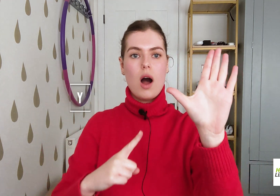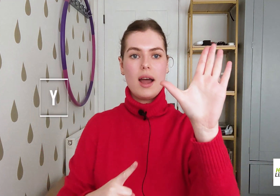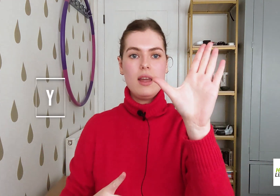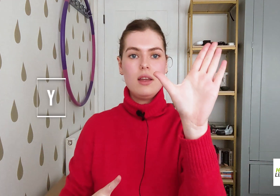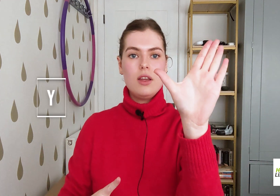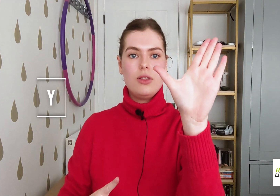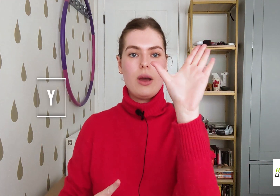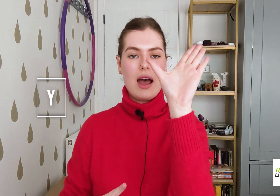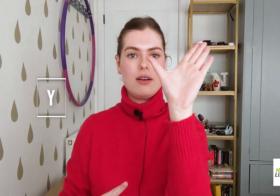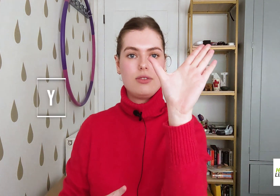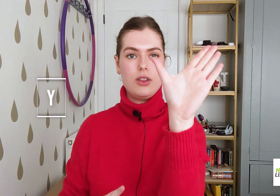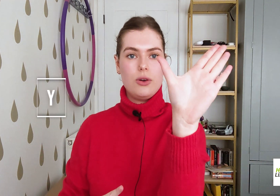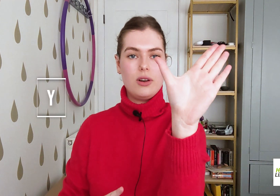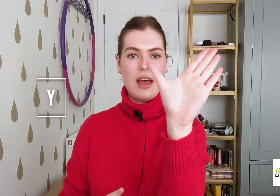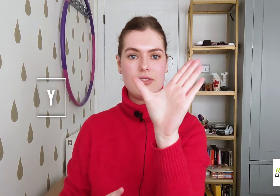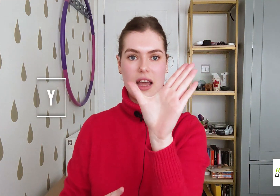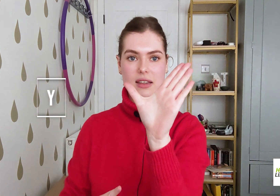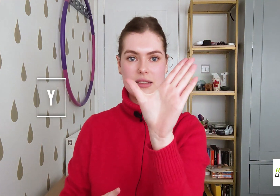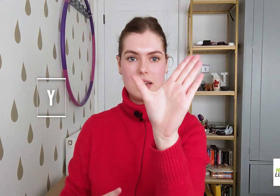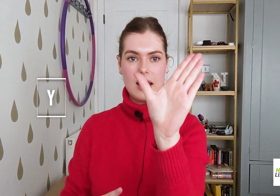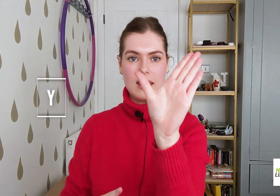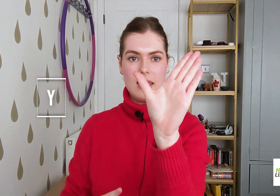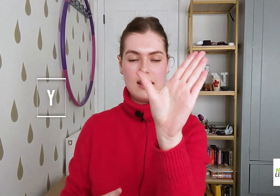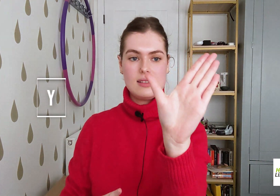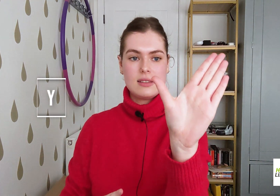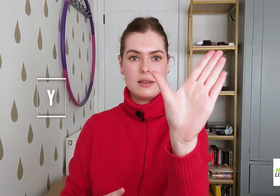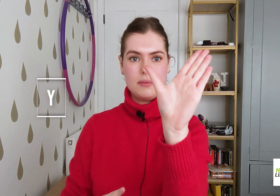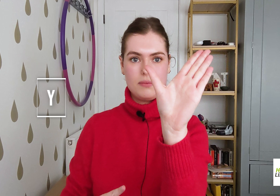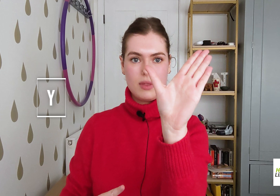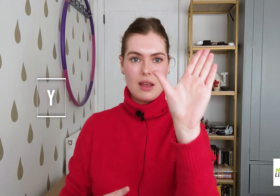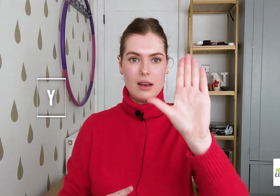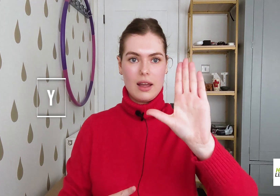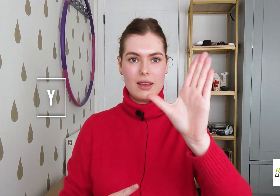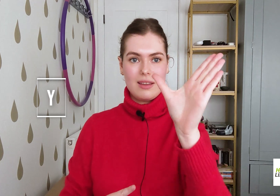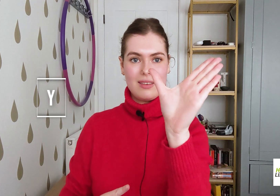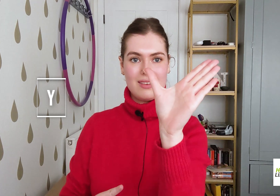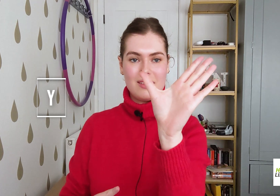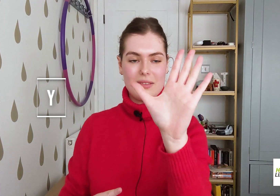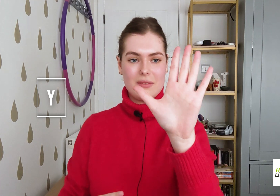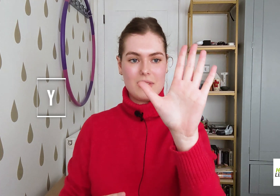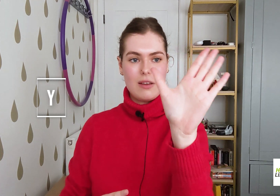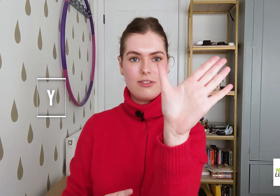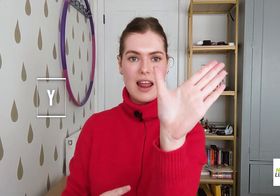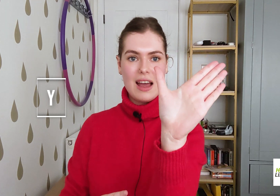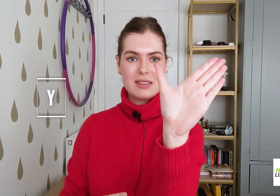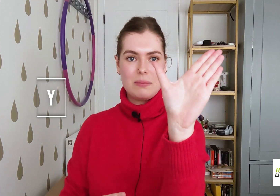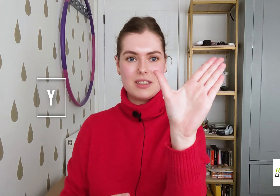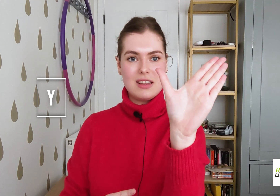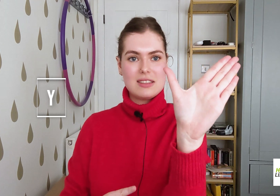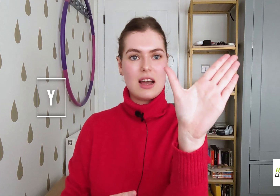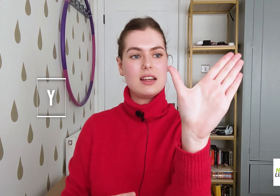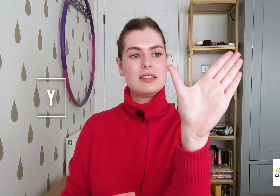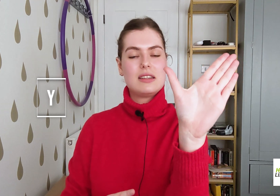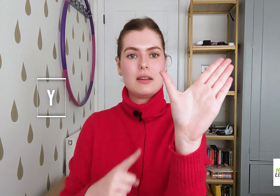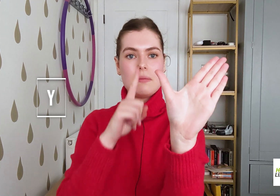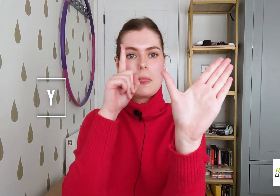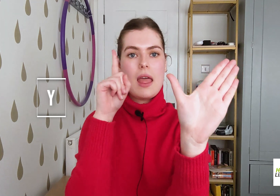“Y” you have your left hand like this, like flat but to the side